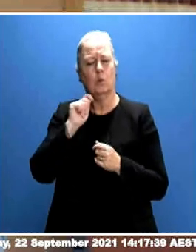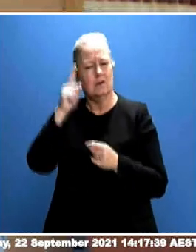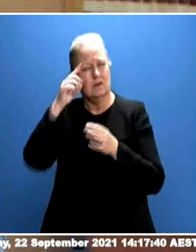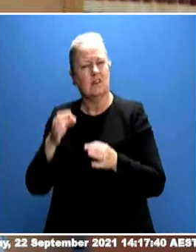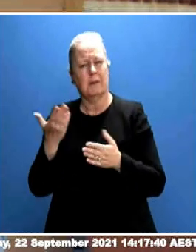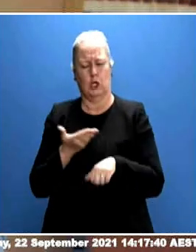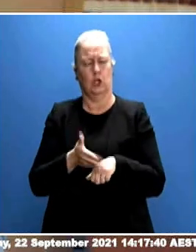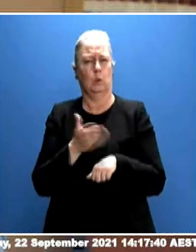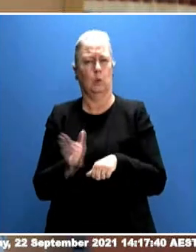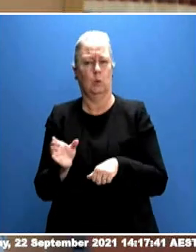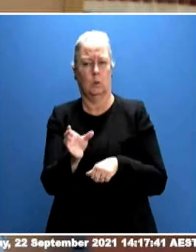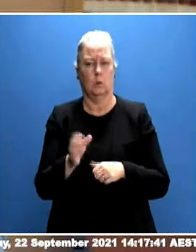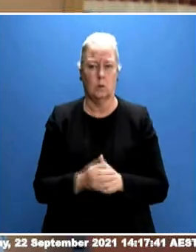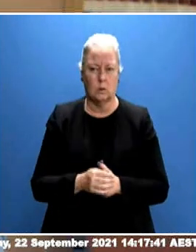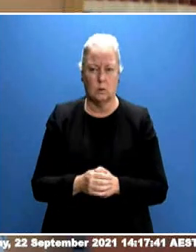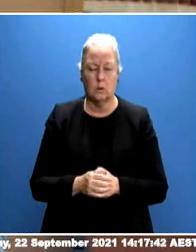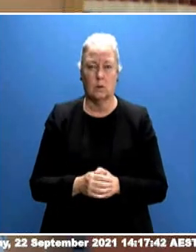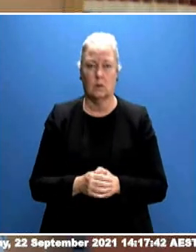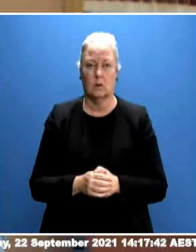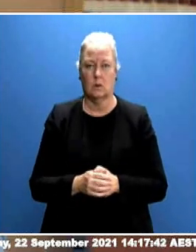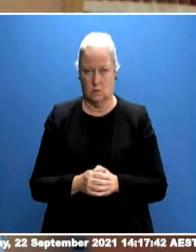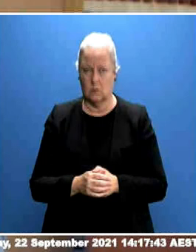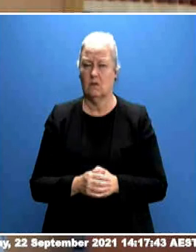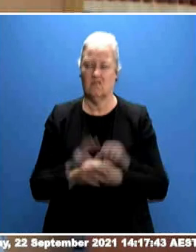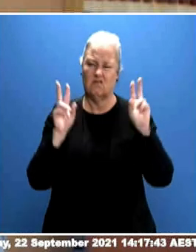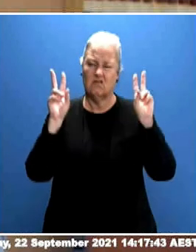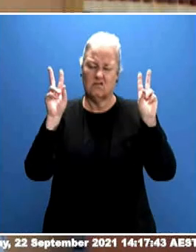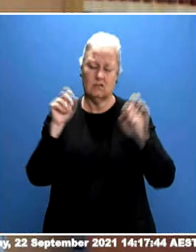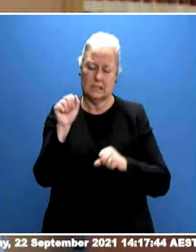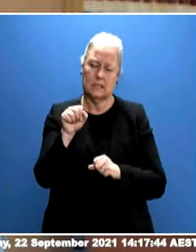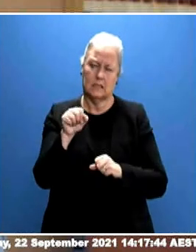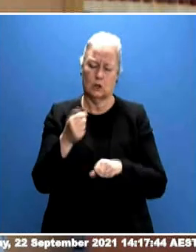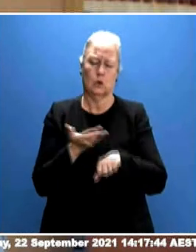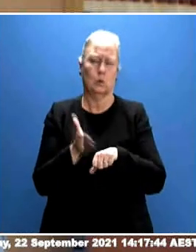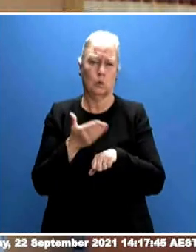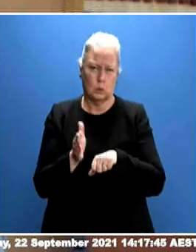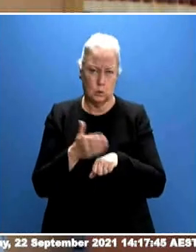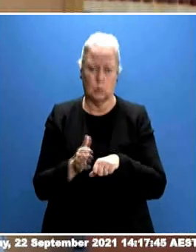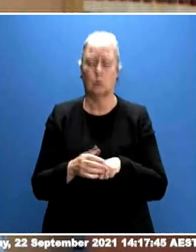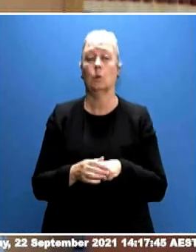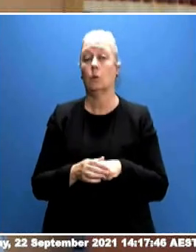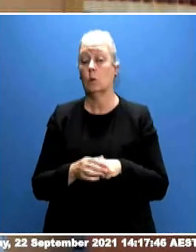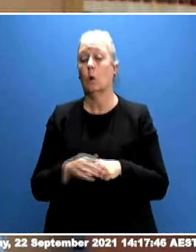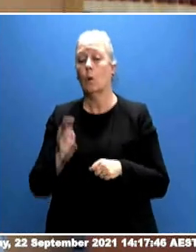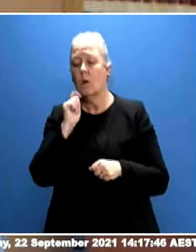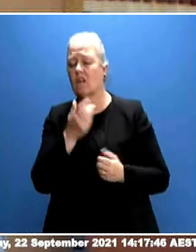It's the latter. They receive a clean file. They review the referral and any comments that the child has raised or